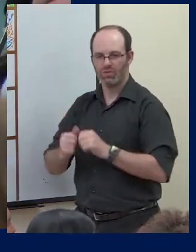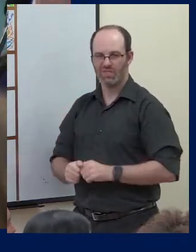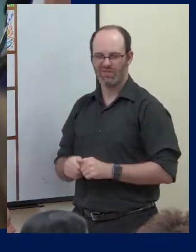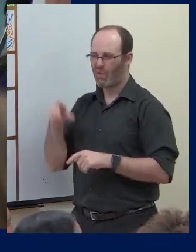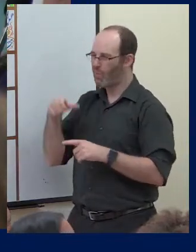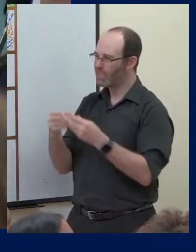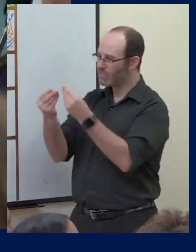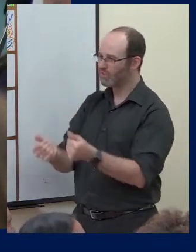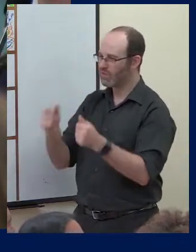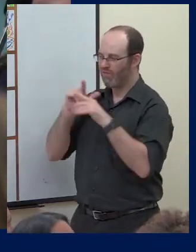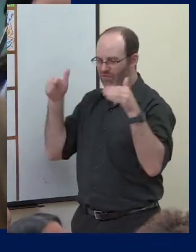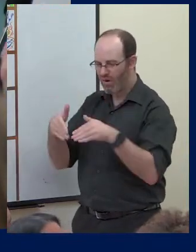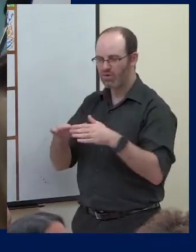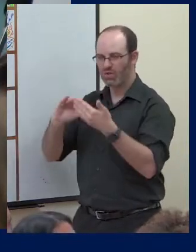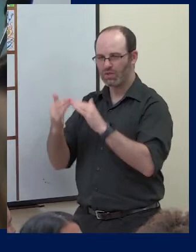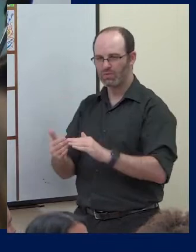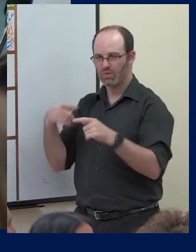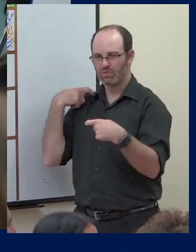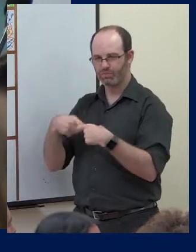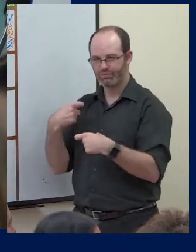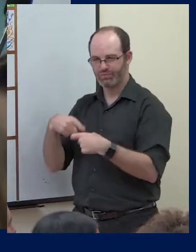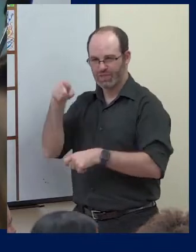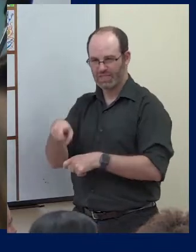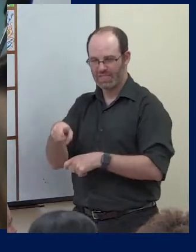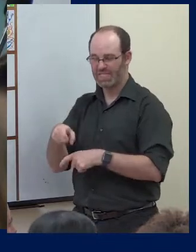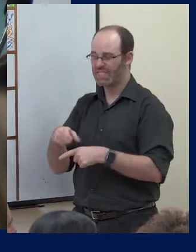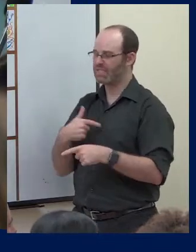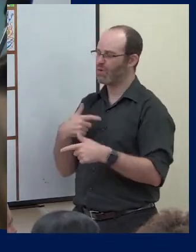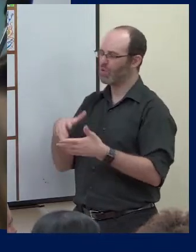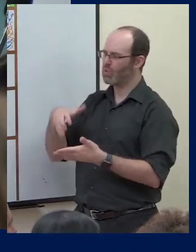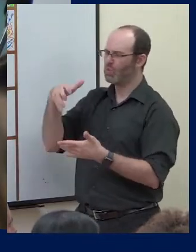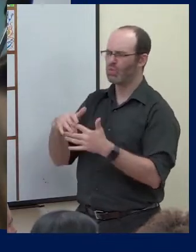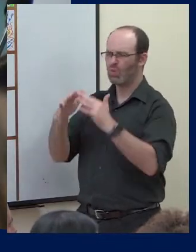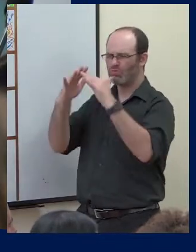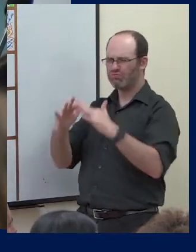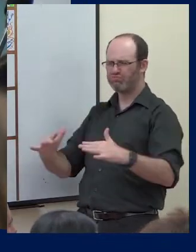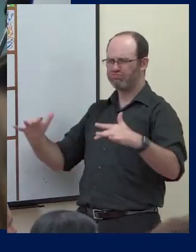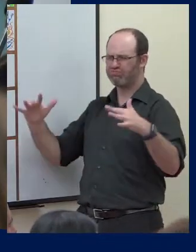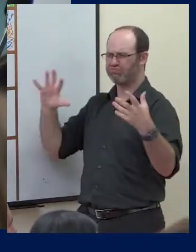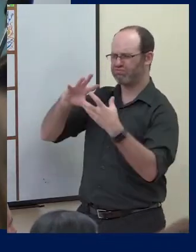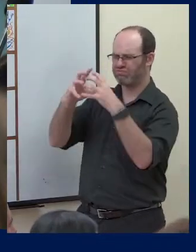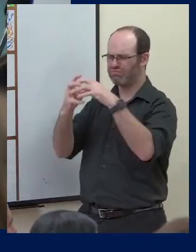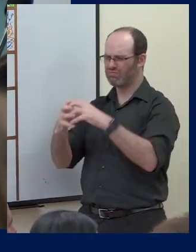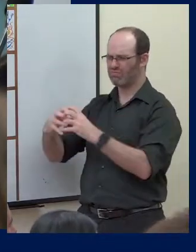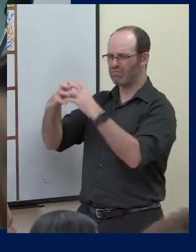he needs. The rich diversity and intersectionality of our community.